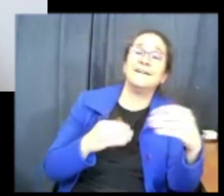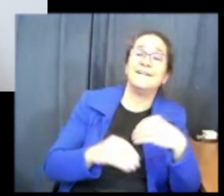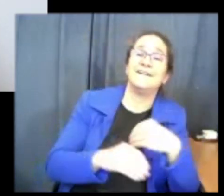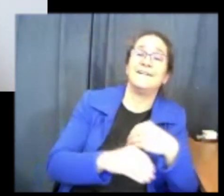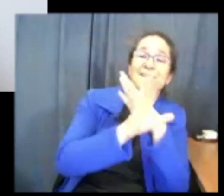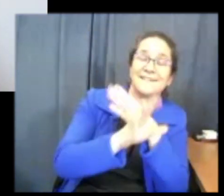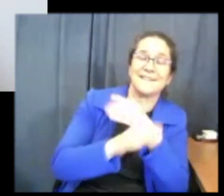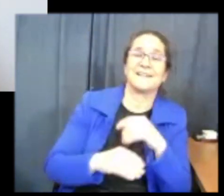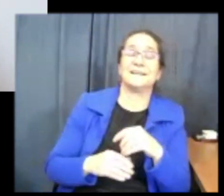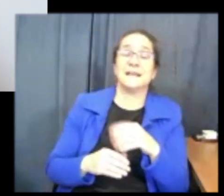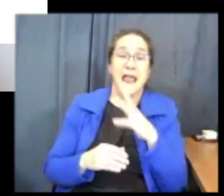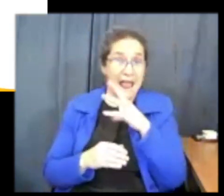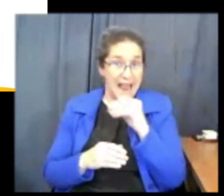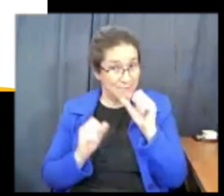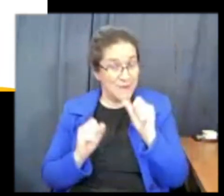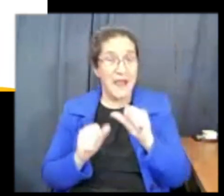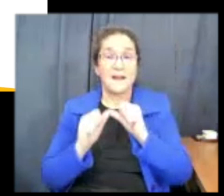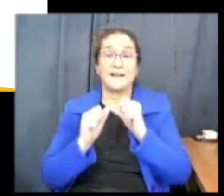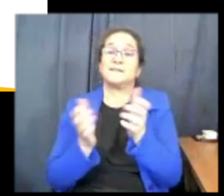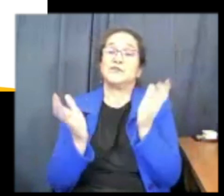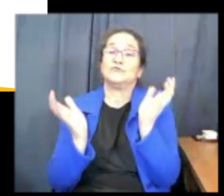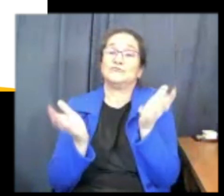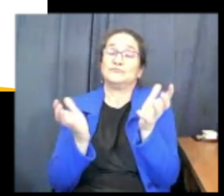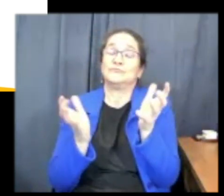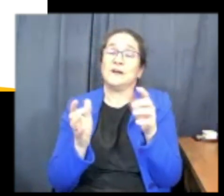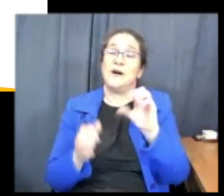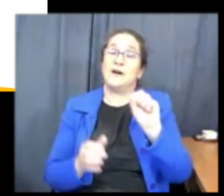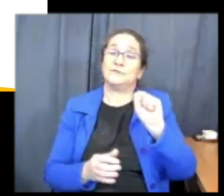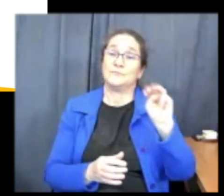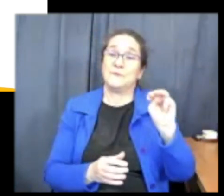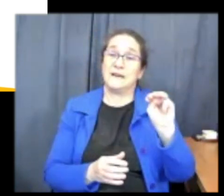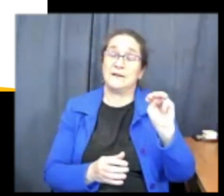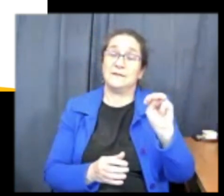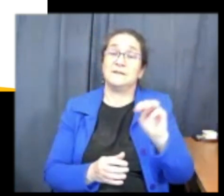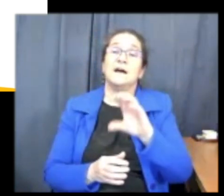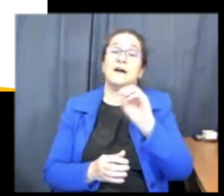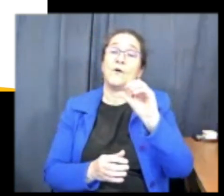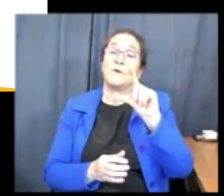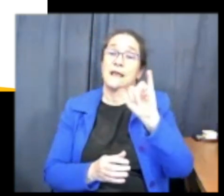Social media find us at OCALI official on Facebook, Instagram, and Twitter.